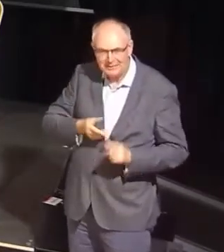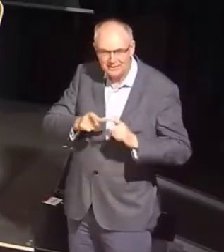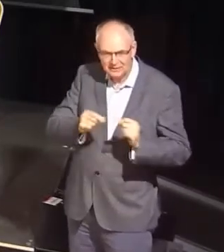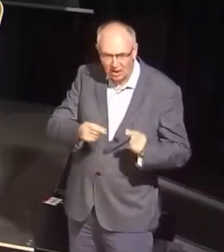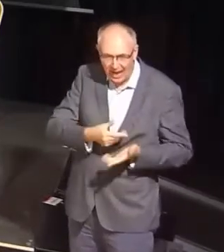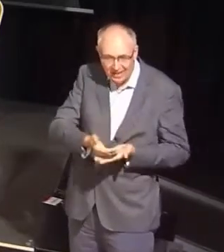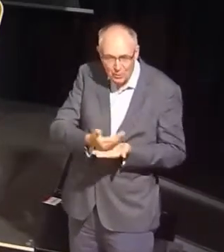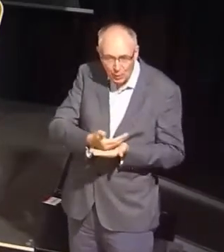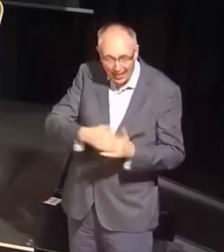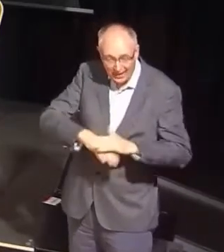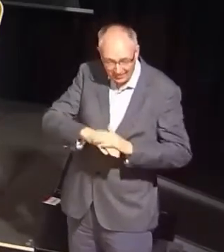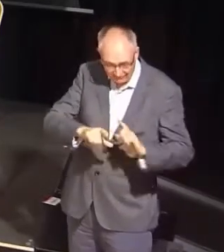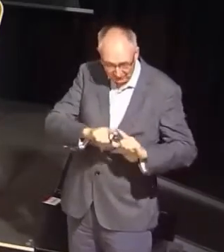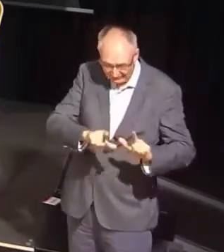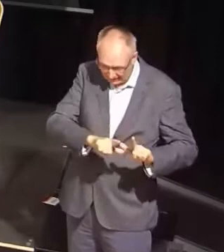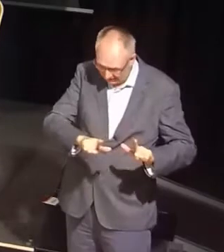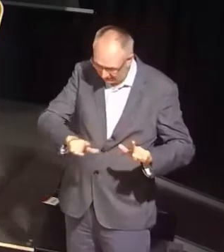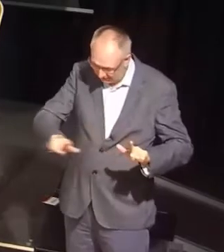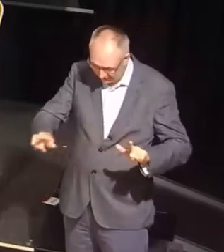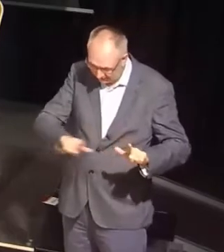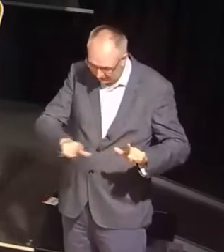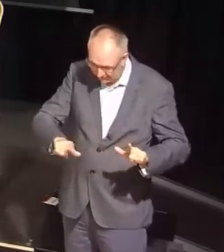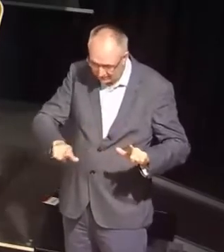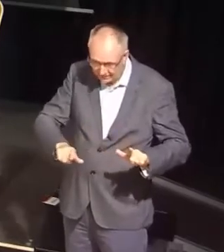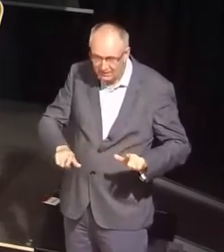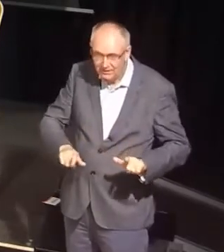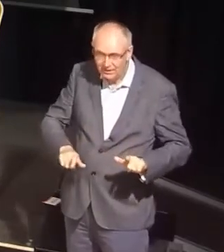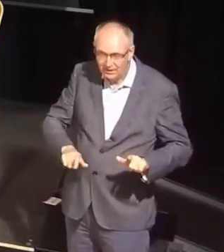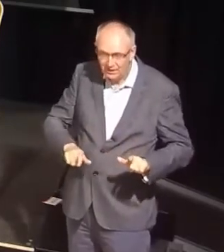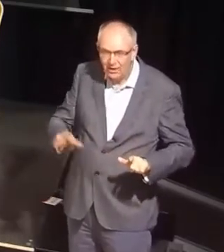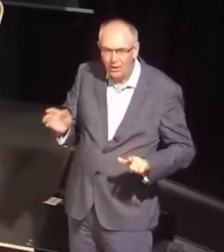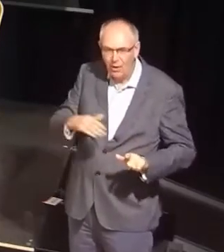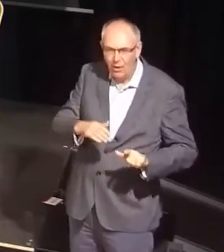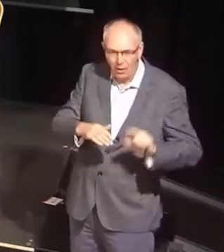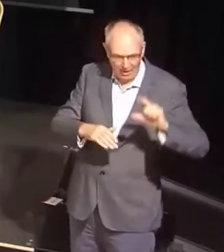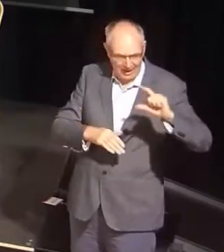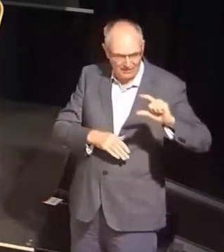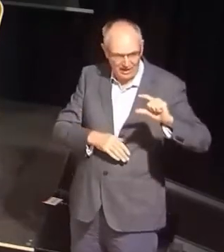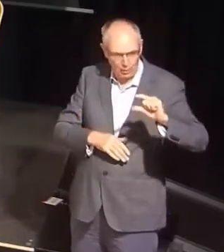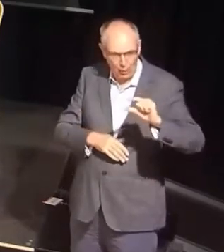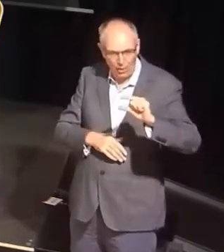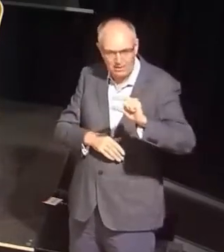very sadly, we are all in height proportioned order. It's completely accurate,